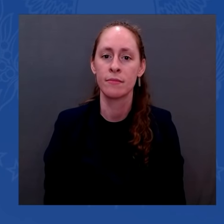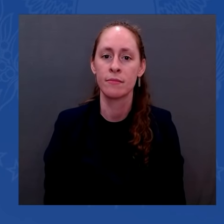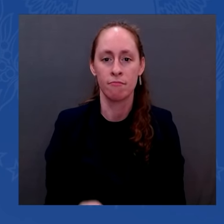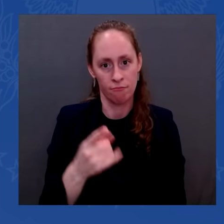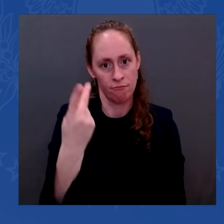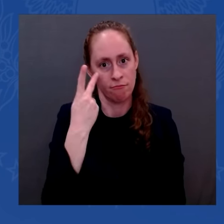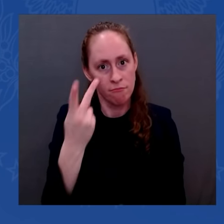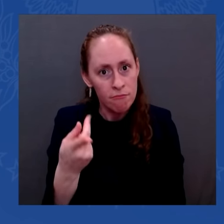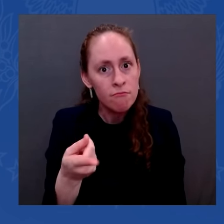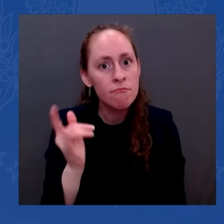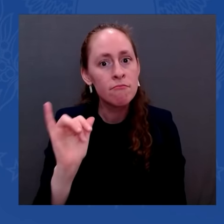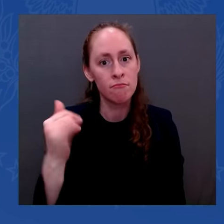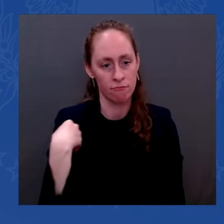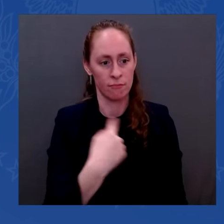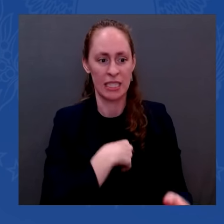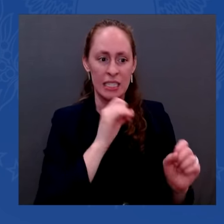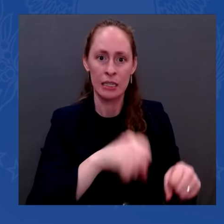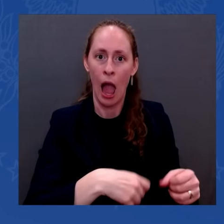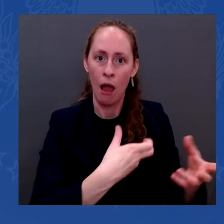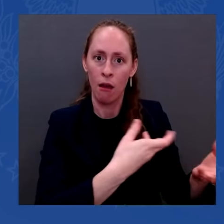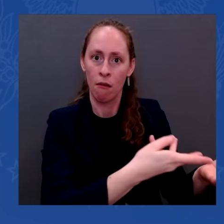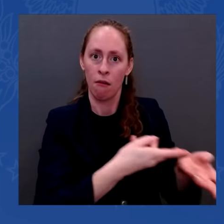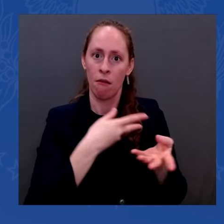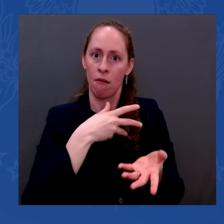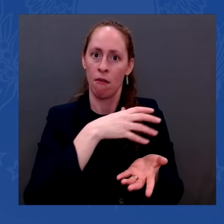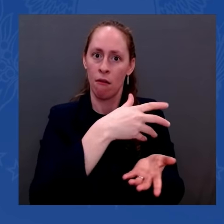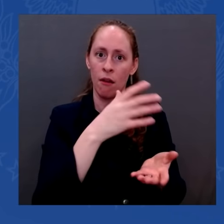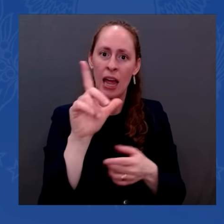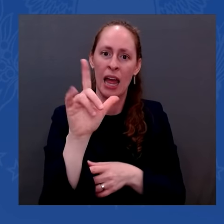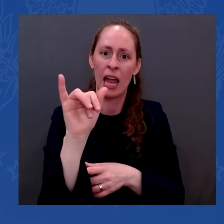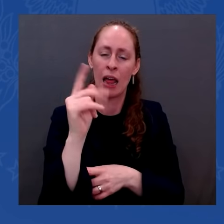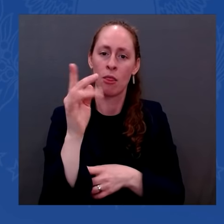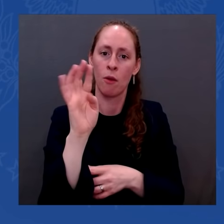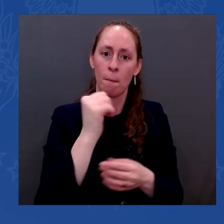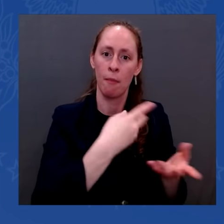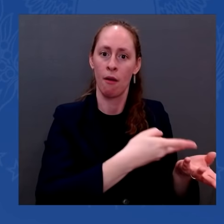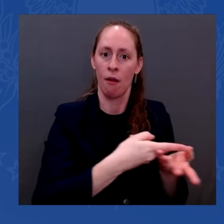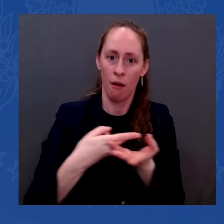So, the first of those demonstration plants is actually going to come online this April.